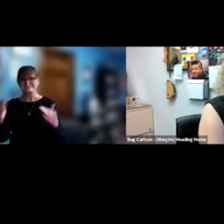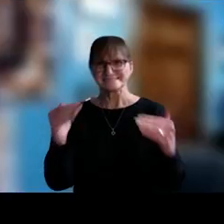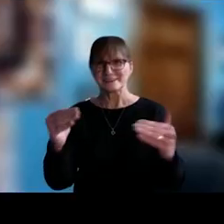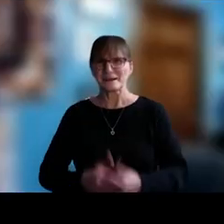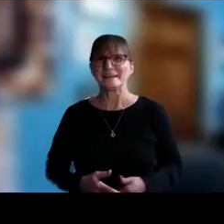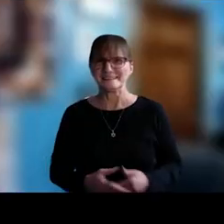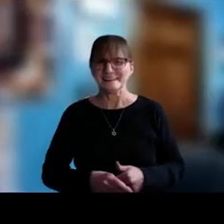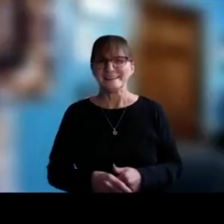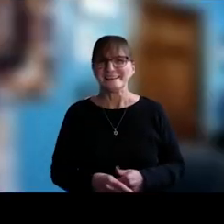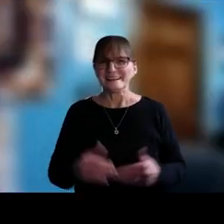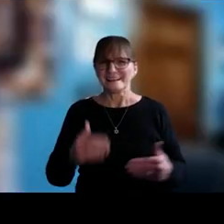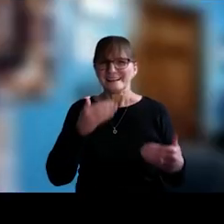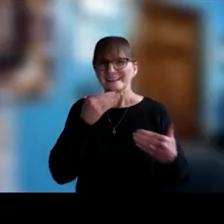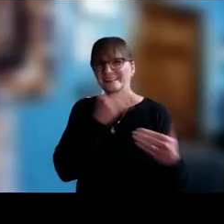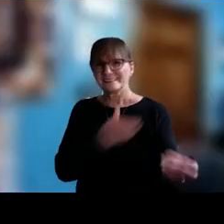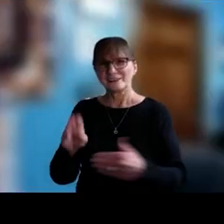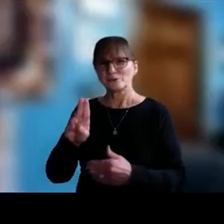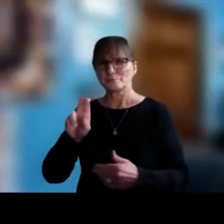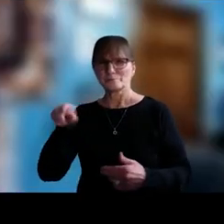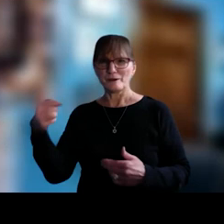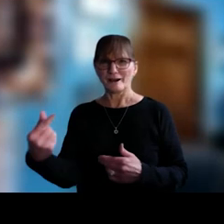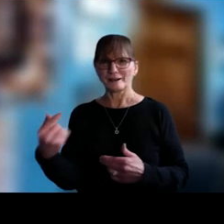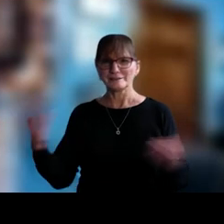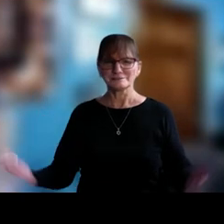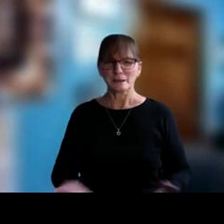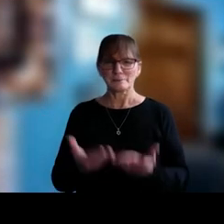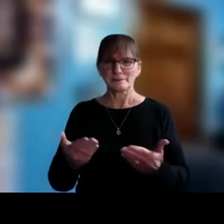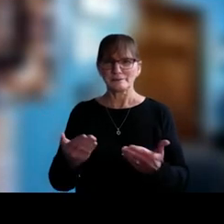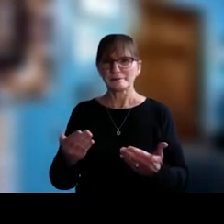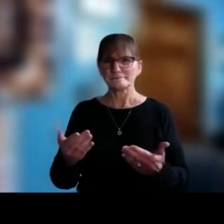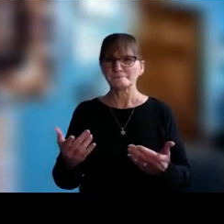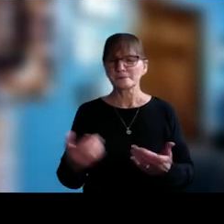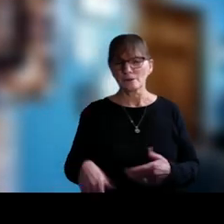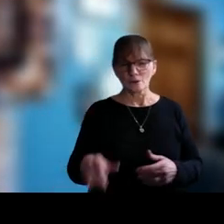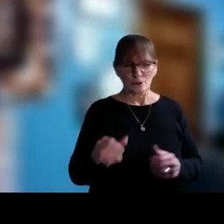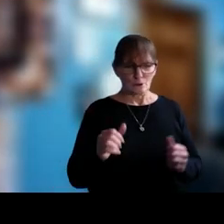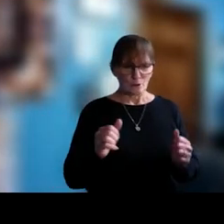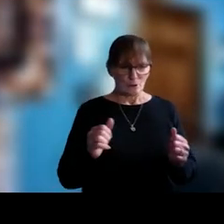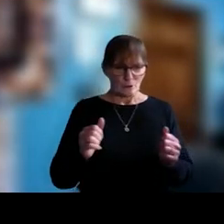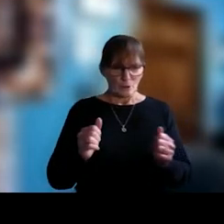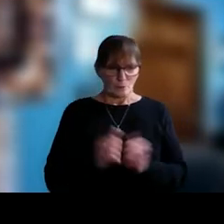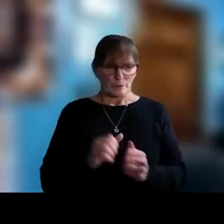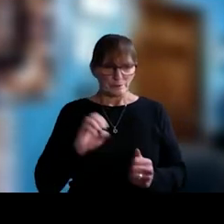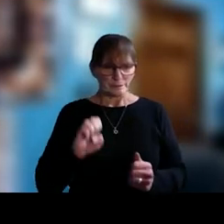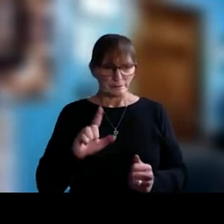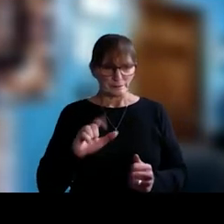[Ashley] Great, thanks, Bug. So I'm here with my client Elisa, and she, just so everyone is aware,